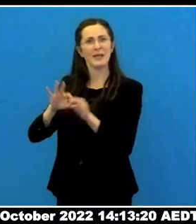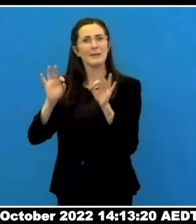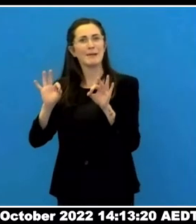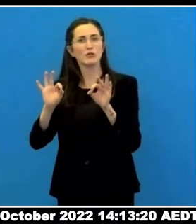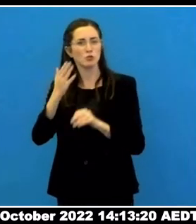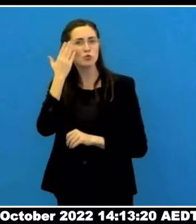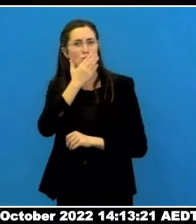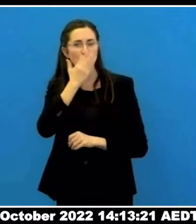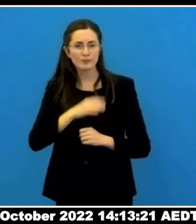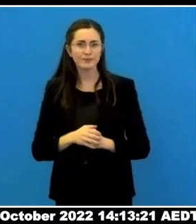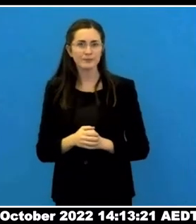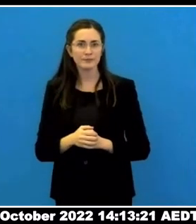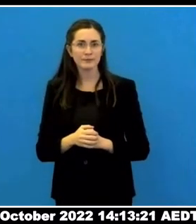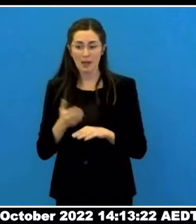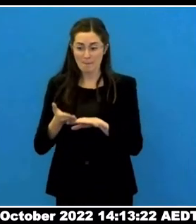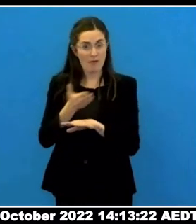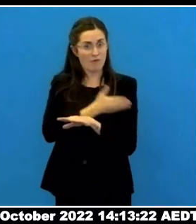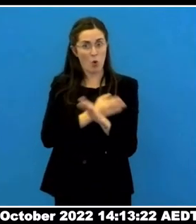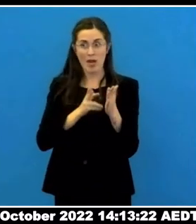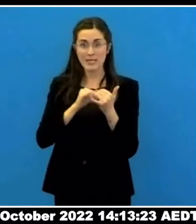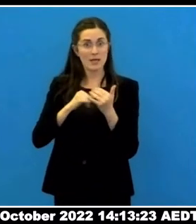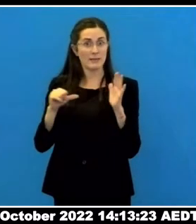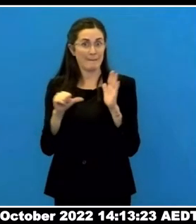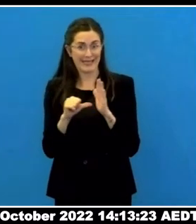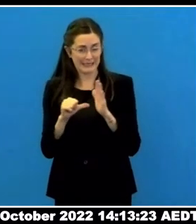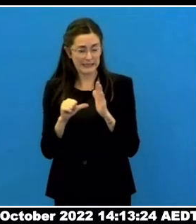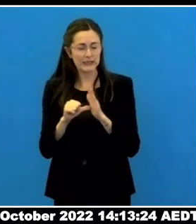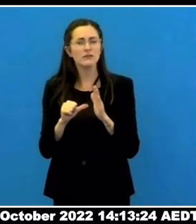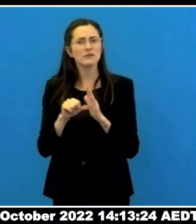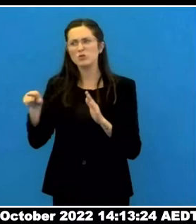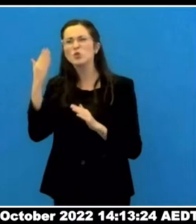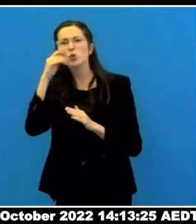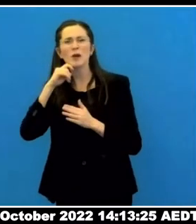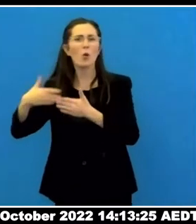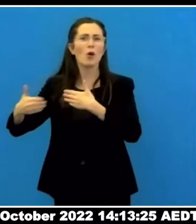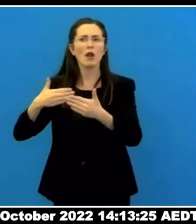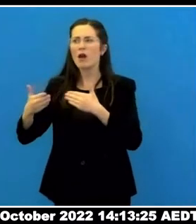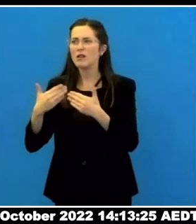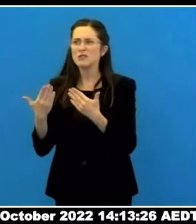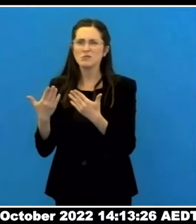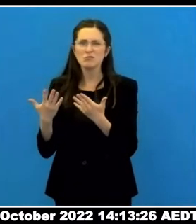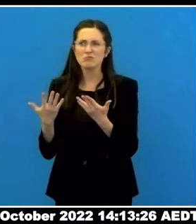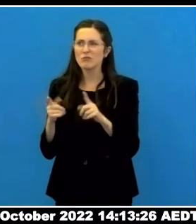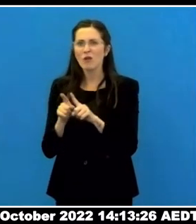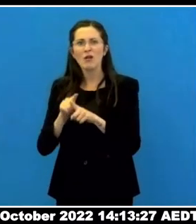Prior to the NDIS her school would arrange appointment, for example, with a speech therapist.